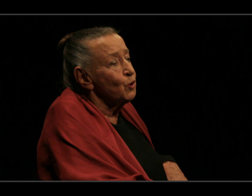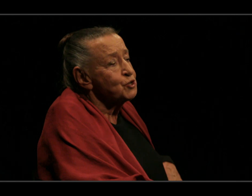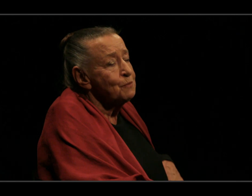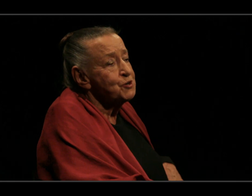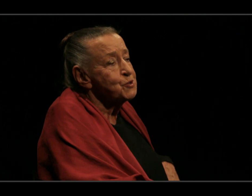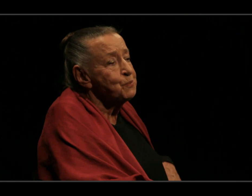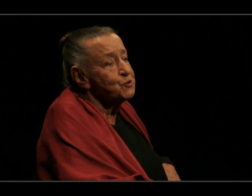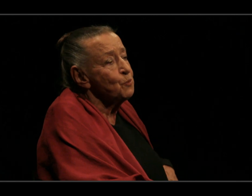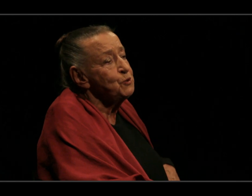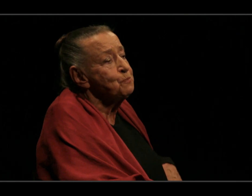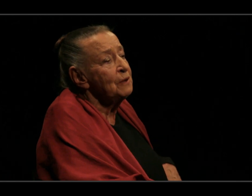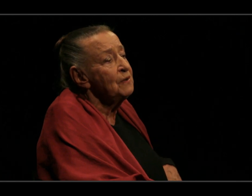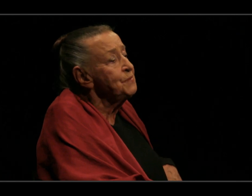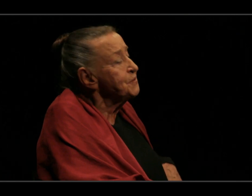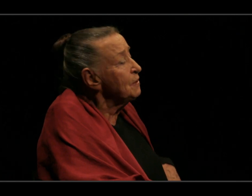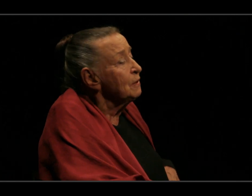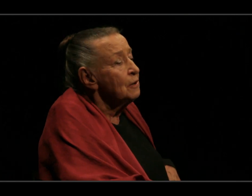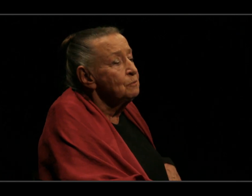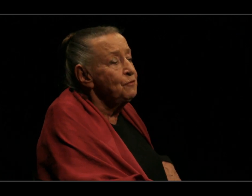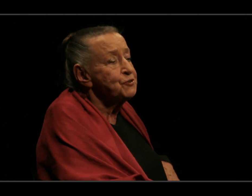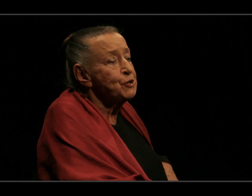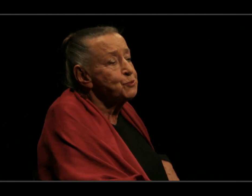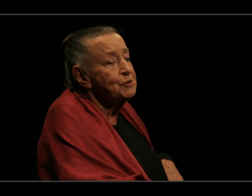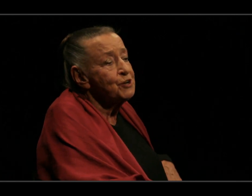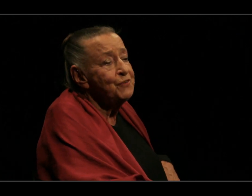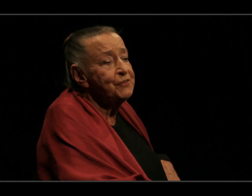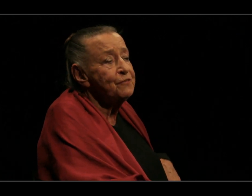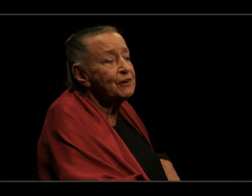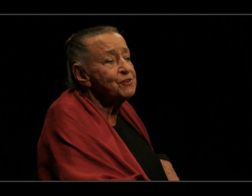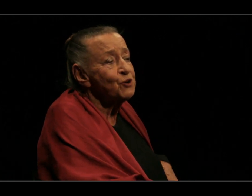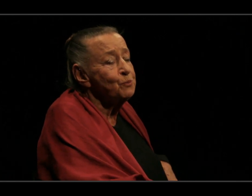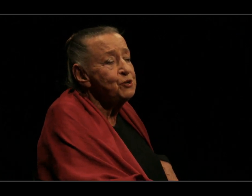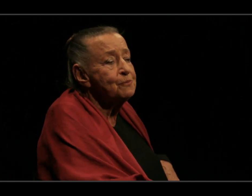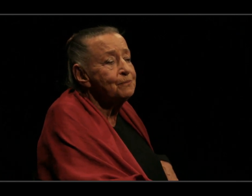how much time one must consign for a lady's coming-out to shine.